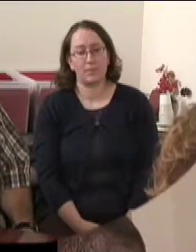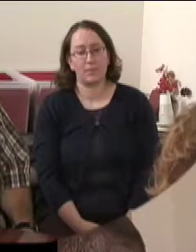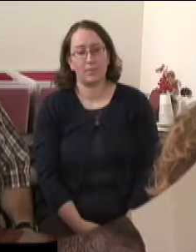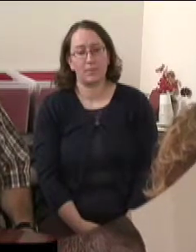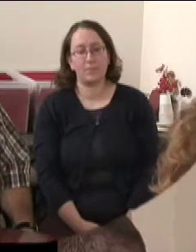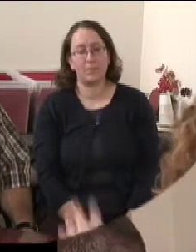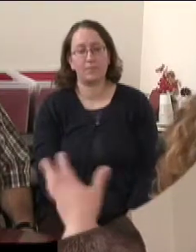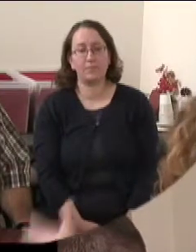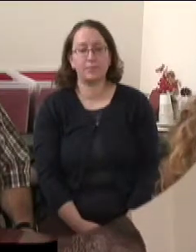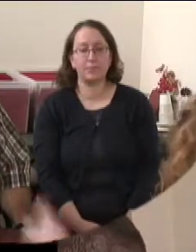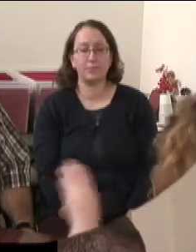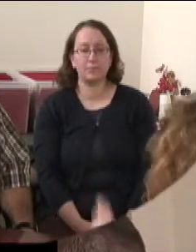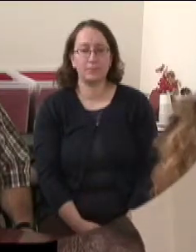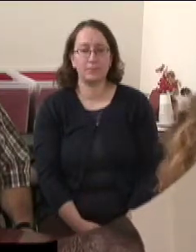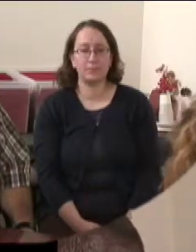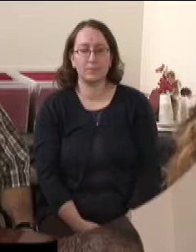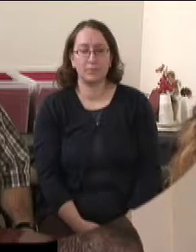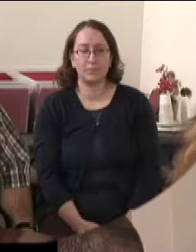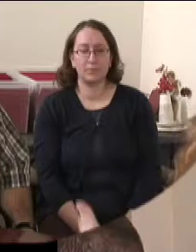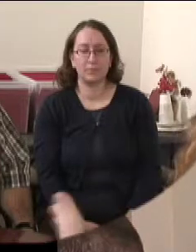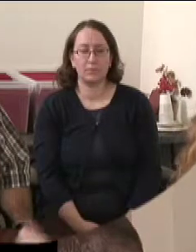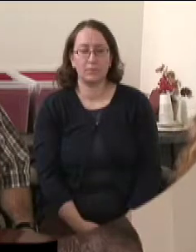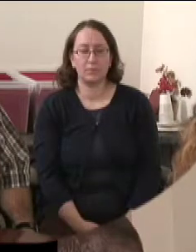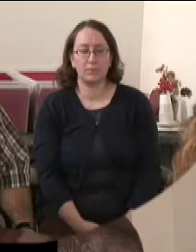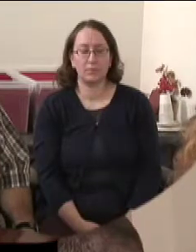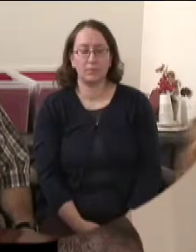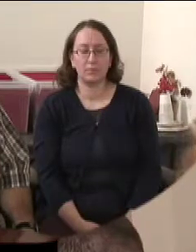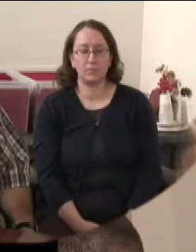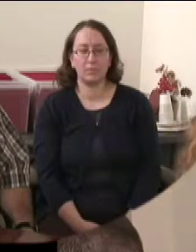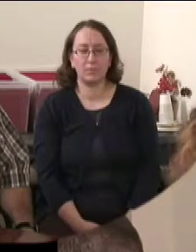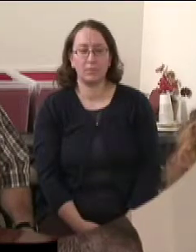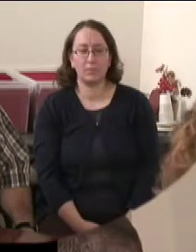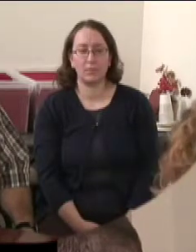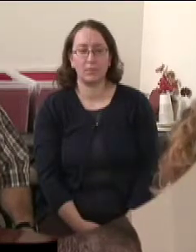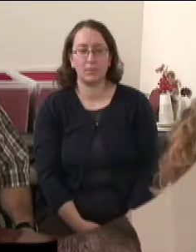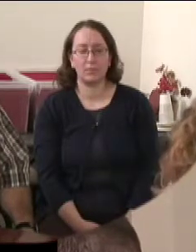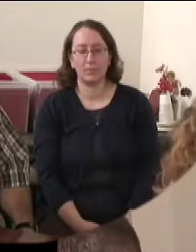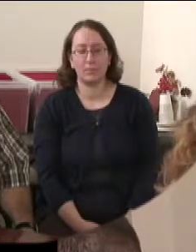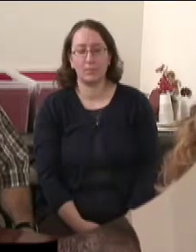and what have you and Kim done to research labor market information